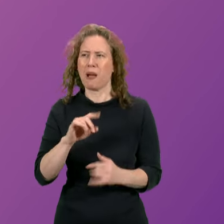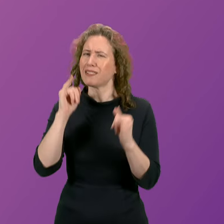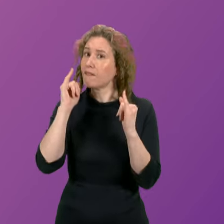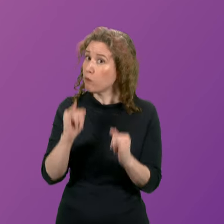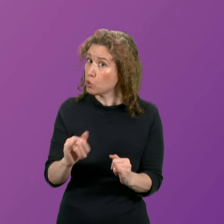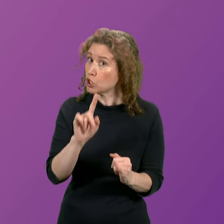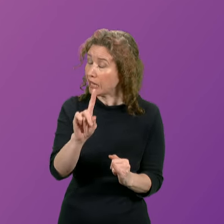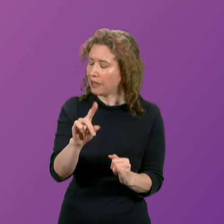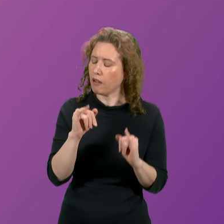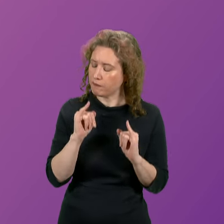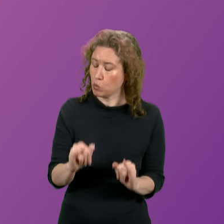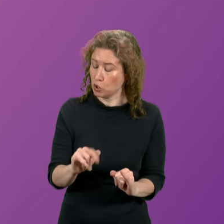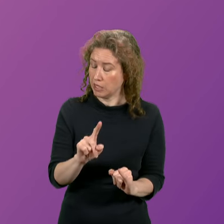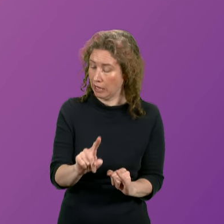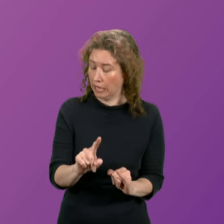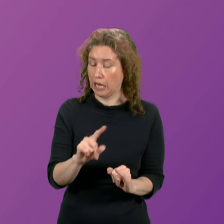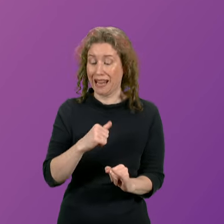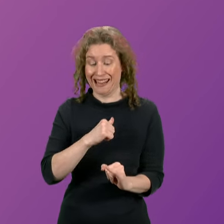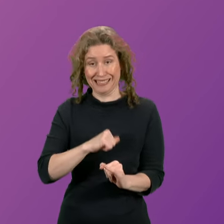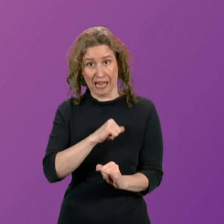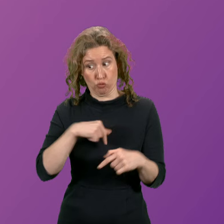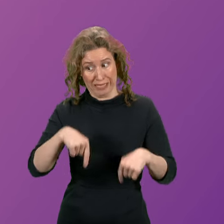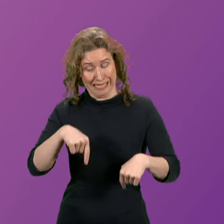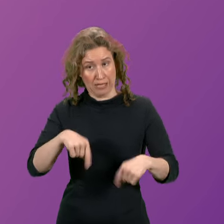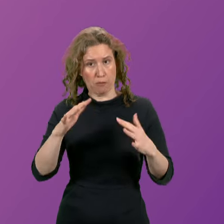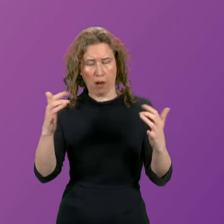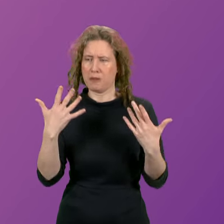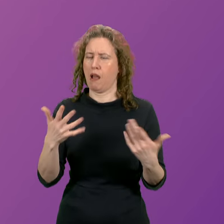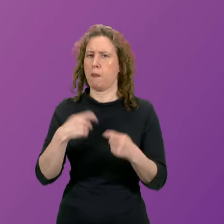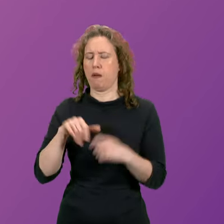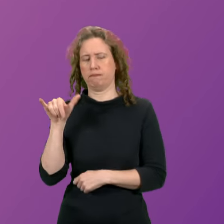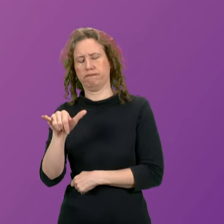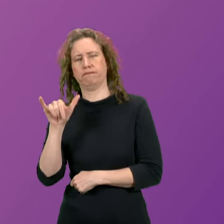Unfortunately, the integrity of the Parliament has been brought into question—